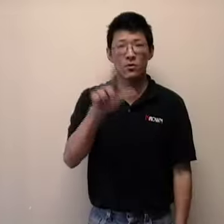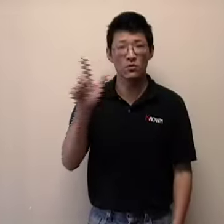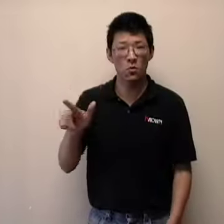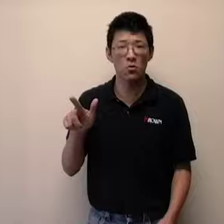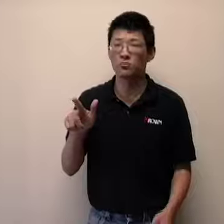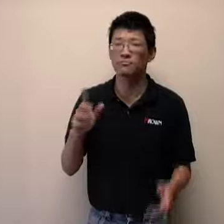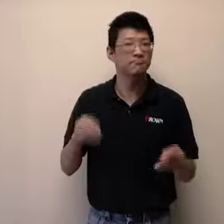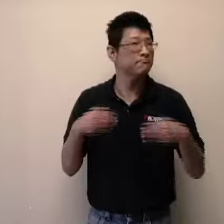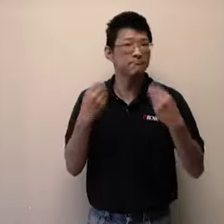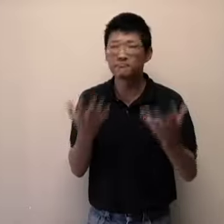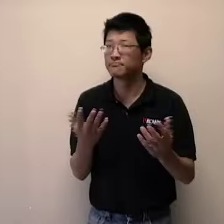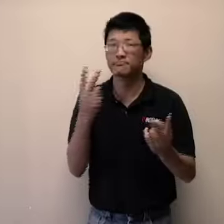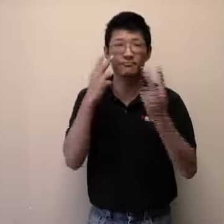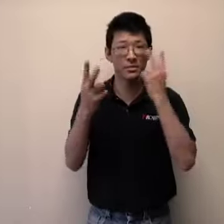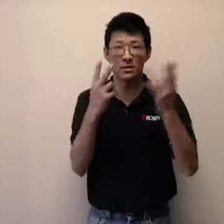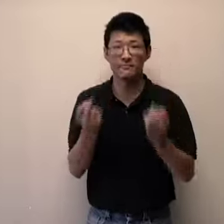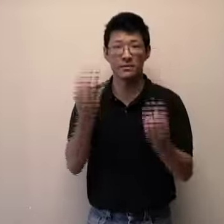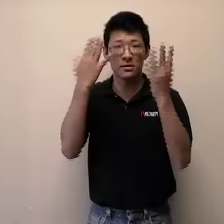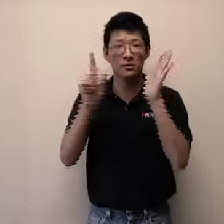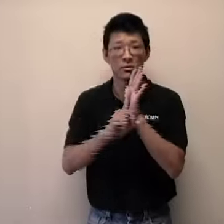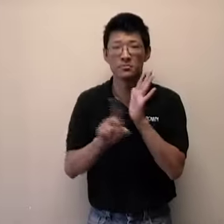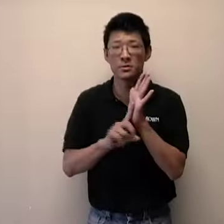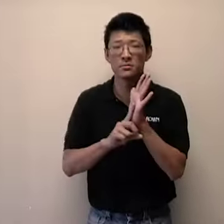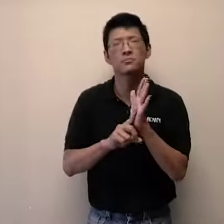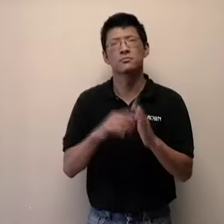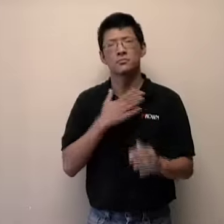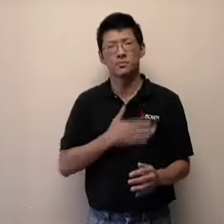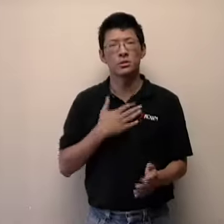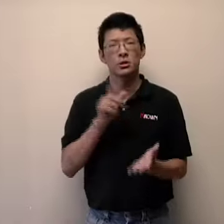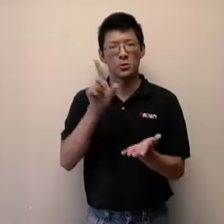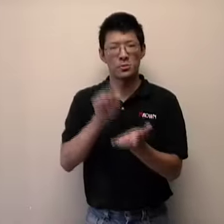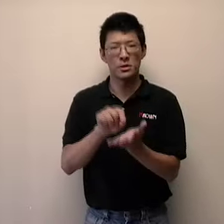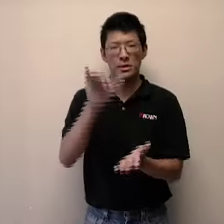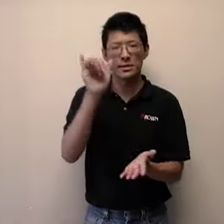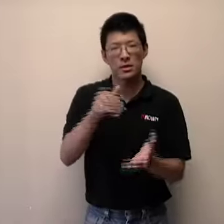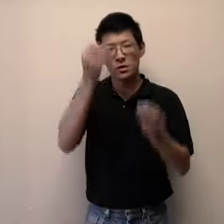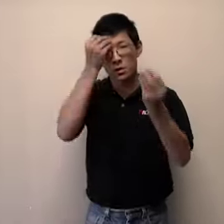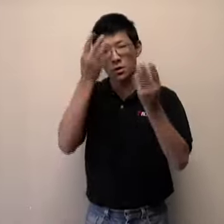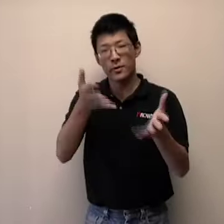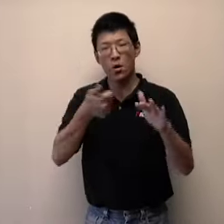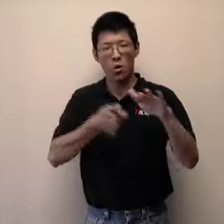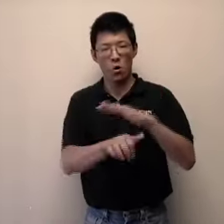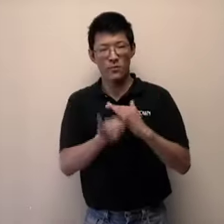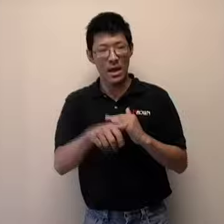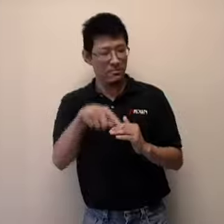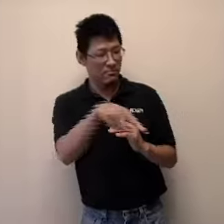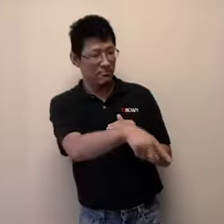If landlord does not provide a visual alert for fire please print the attached information and give